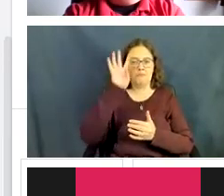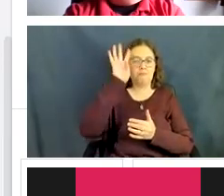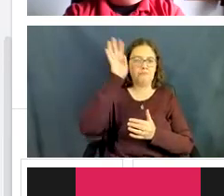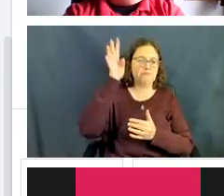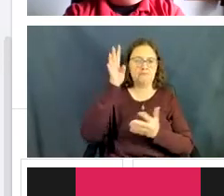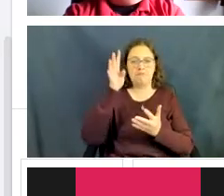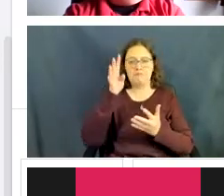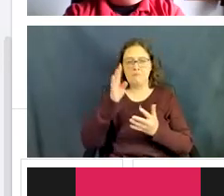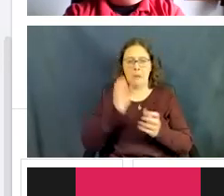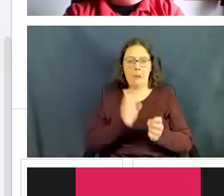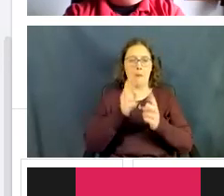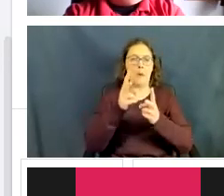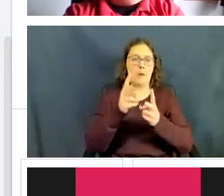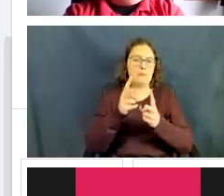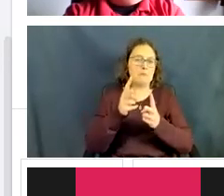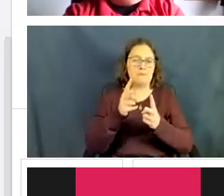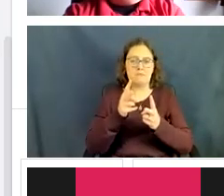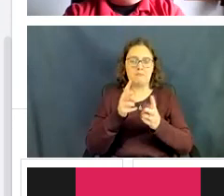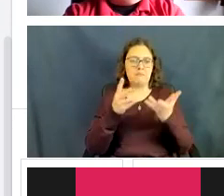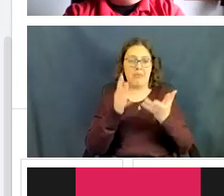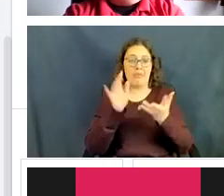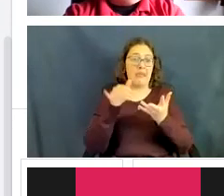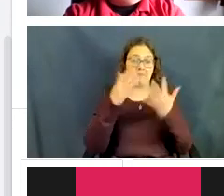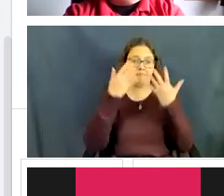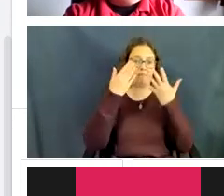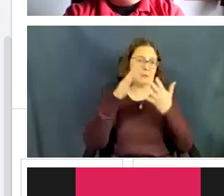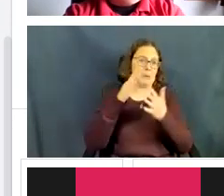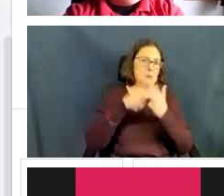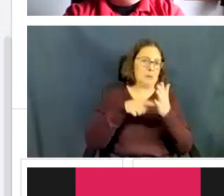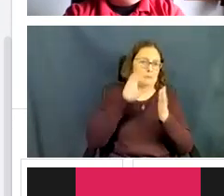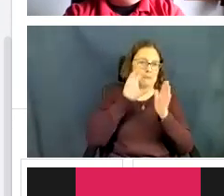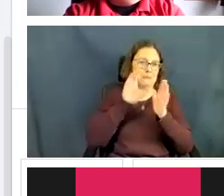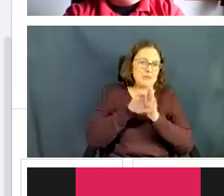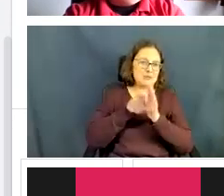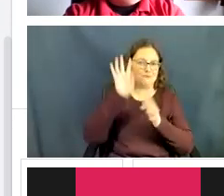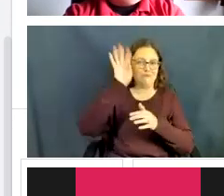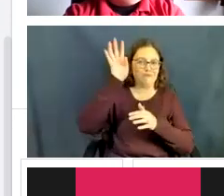Okay, to share if other people are helping a student